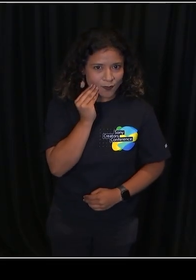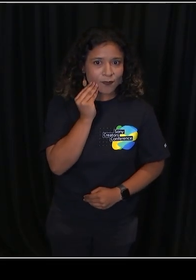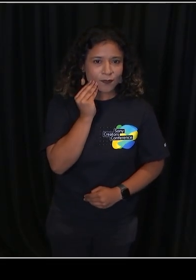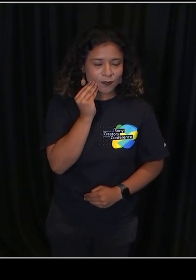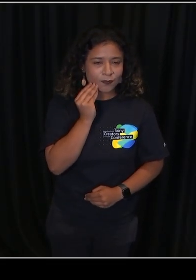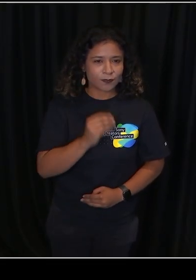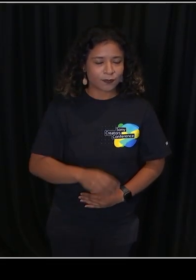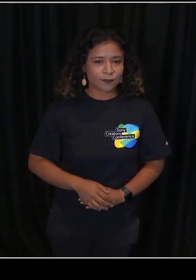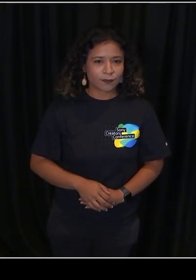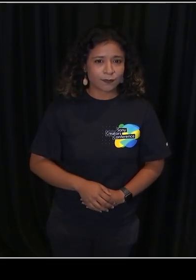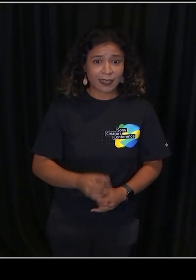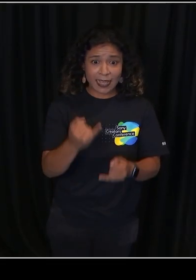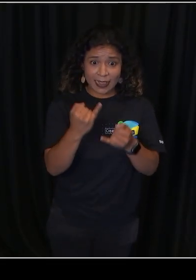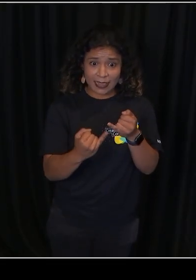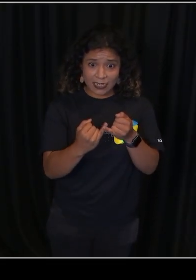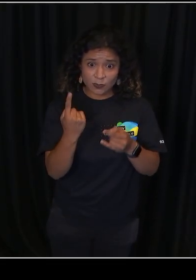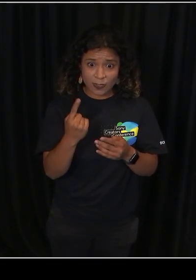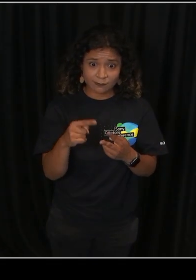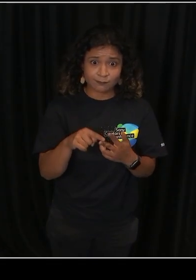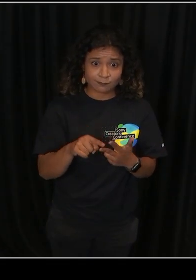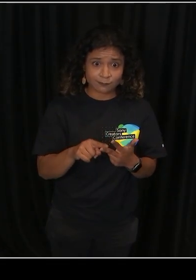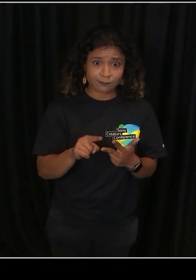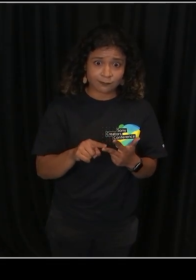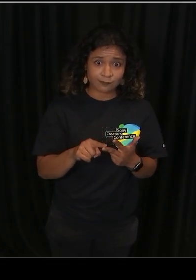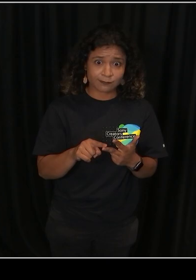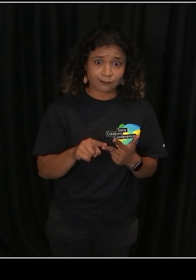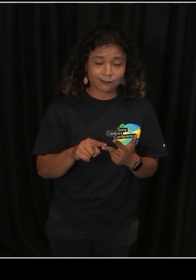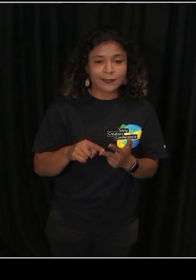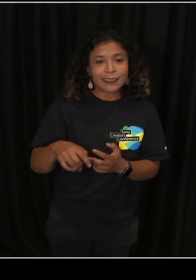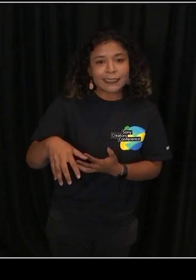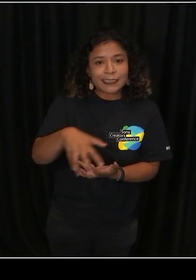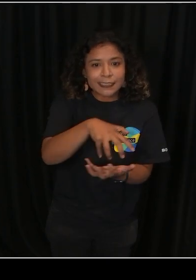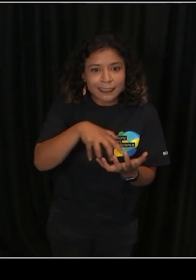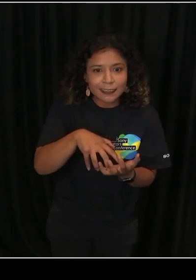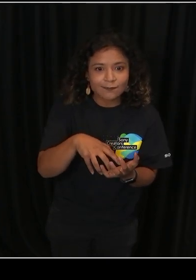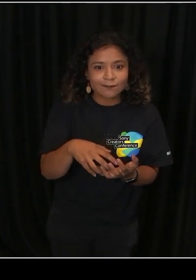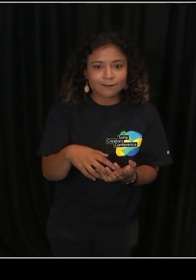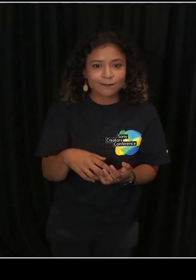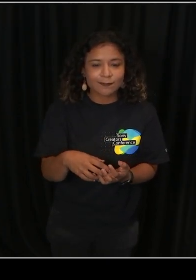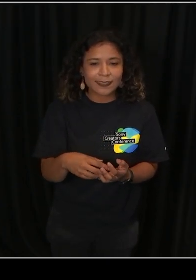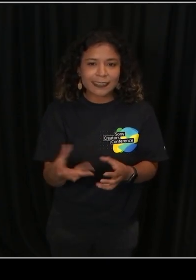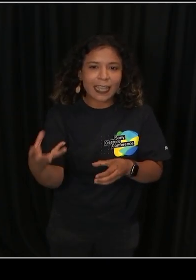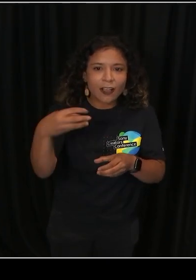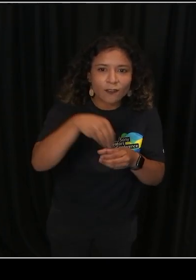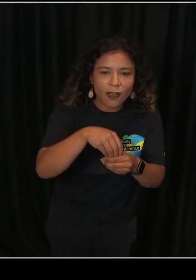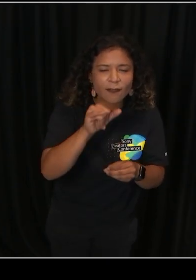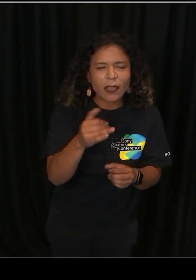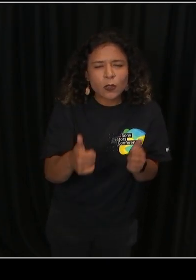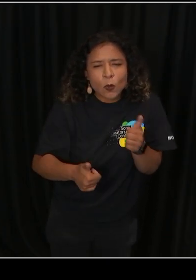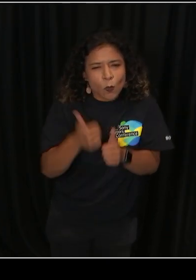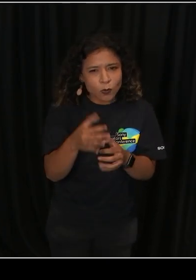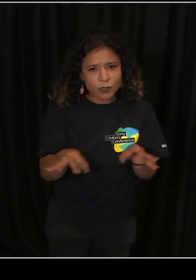The last but not least, the recurring engagement. This is the most important aspect from the